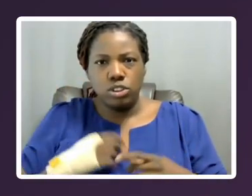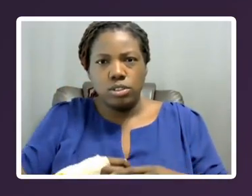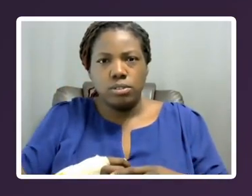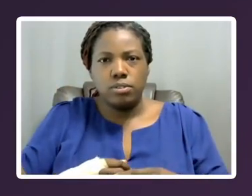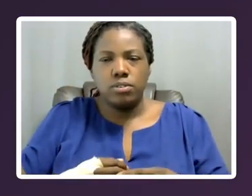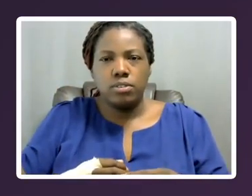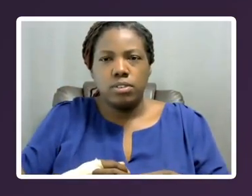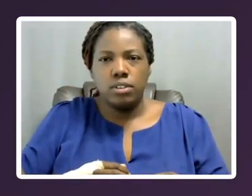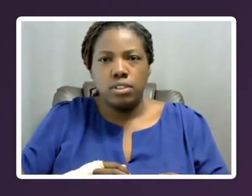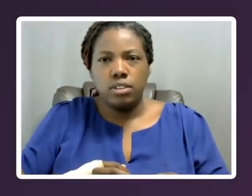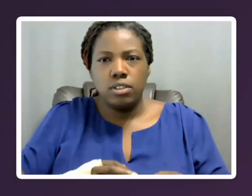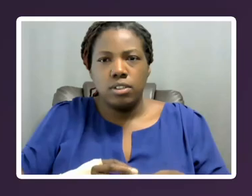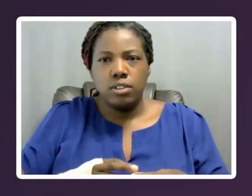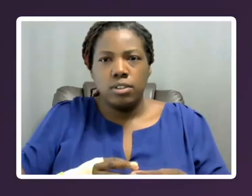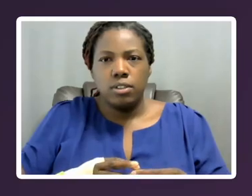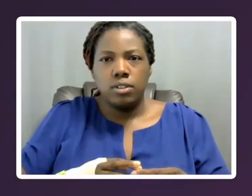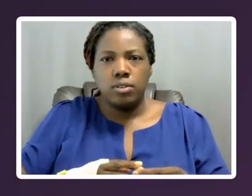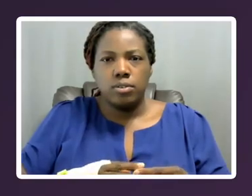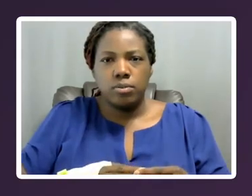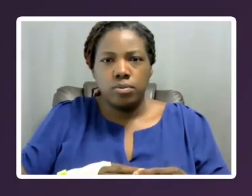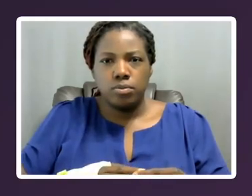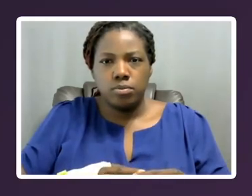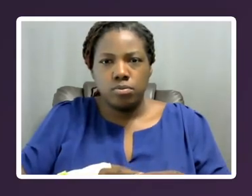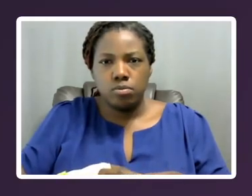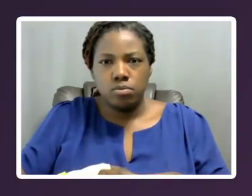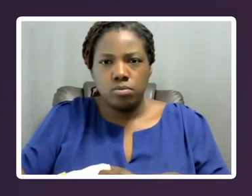Teya Green: I was most surprised